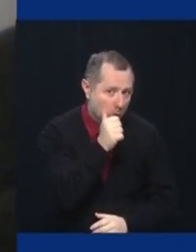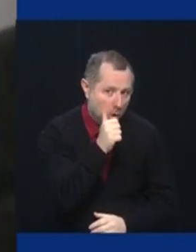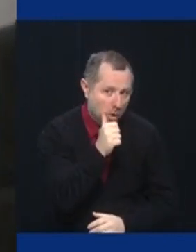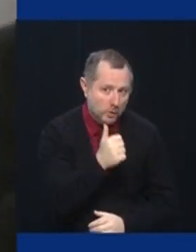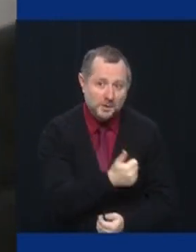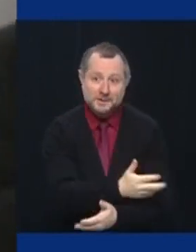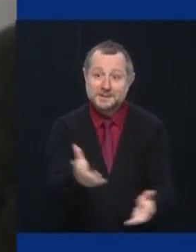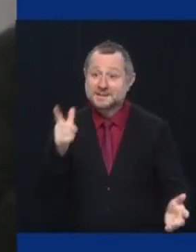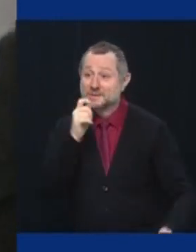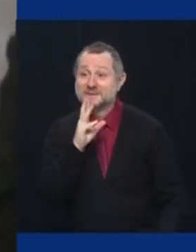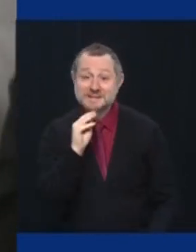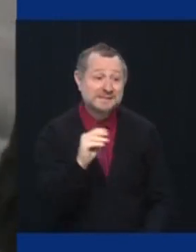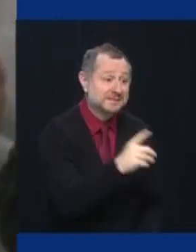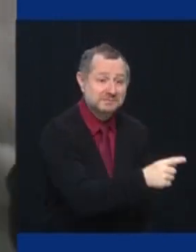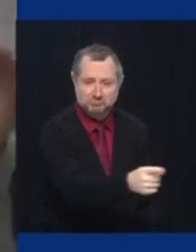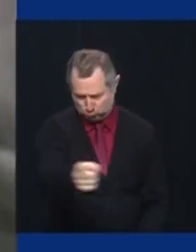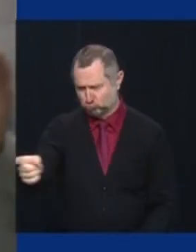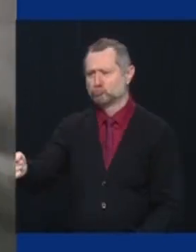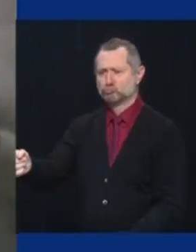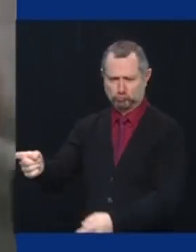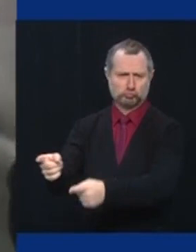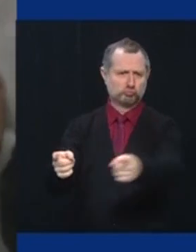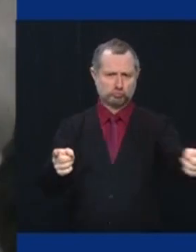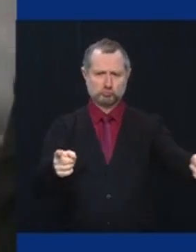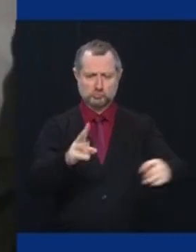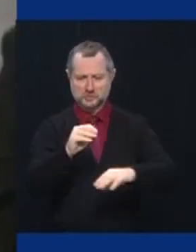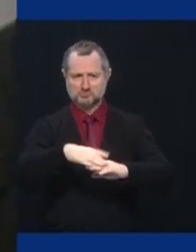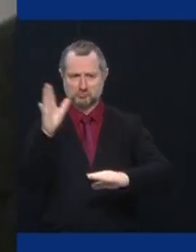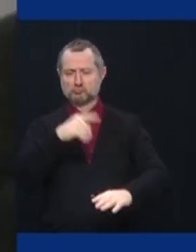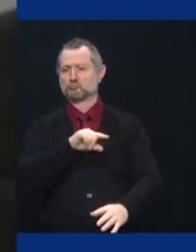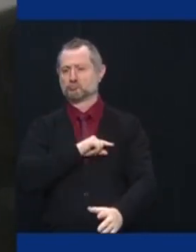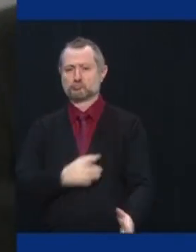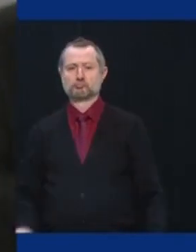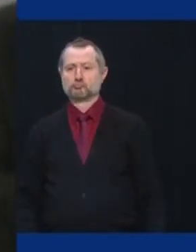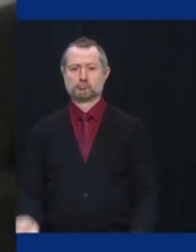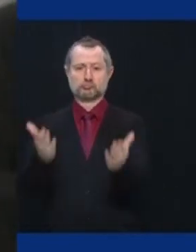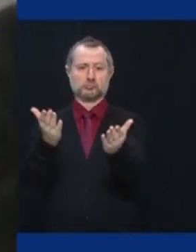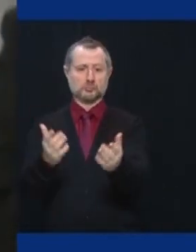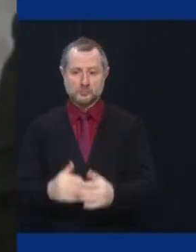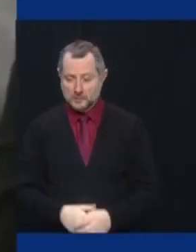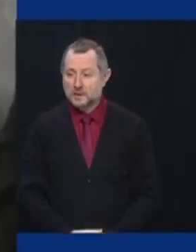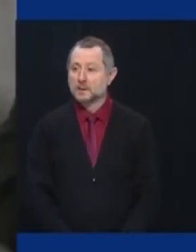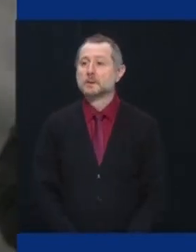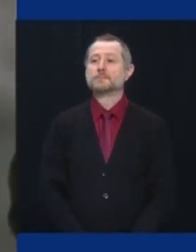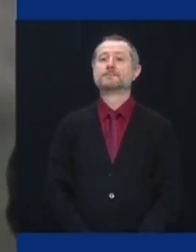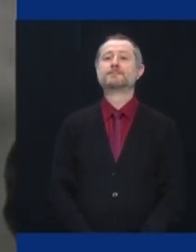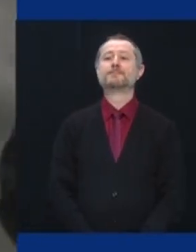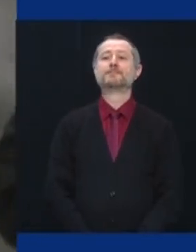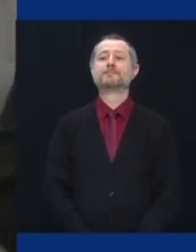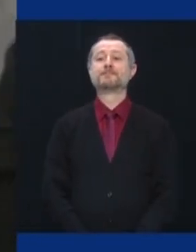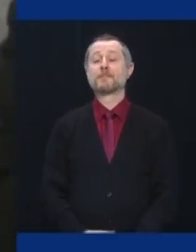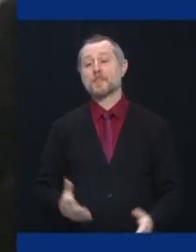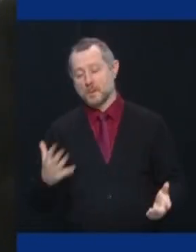65-YEAR-OLD PLUS TO 60-YEAR-OLD PLUS AND THAT'S GOING TO START TOMORROW.